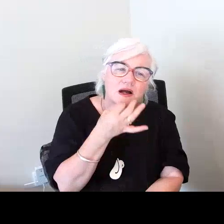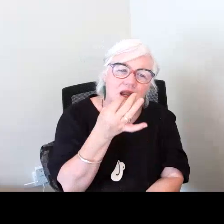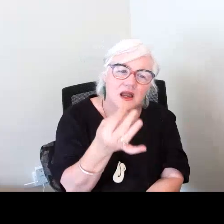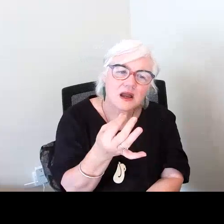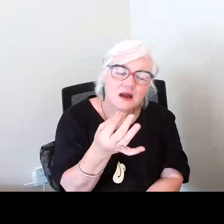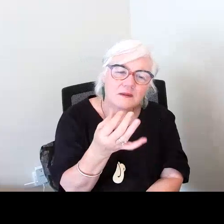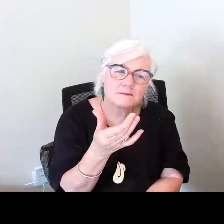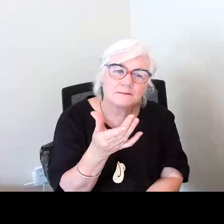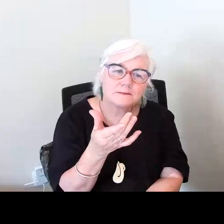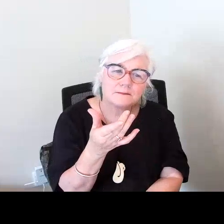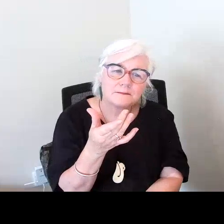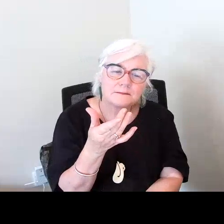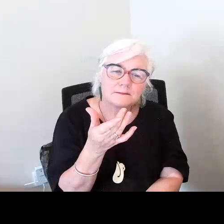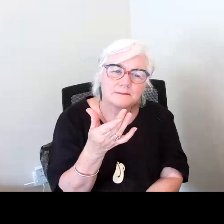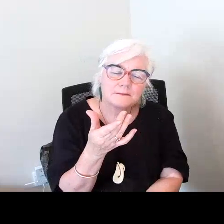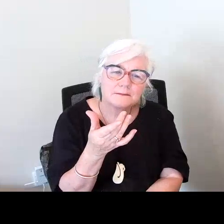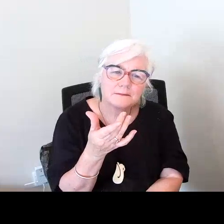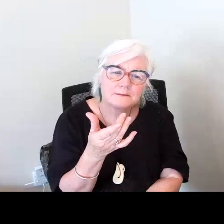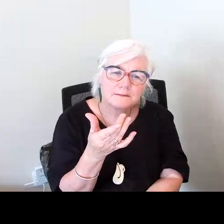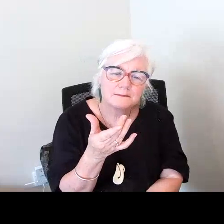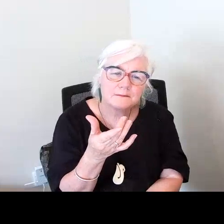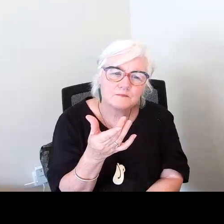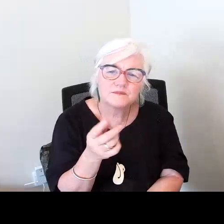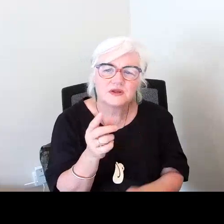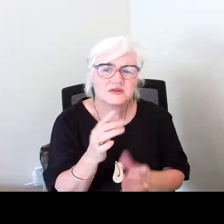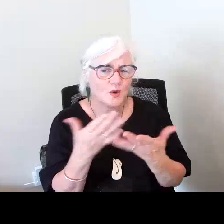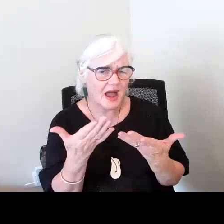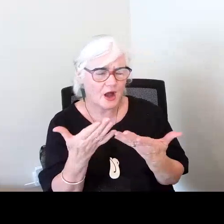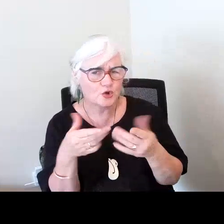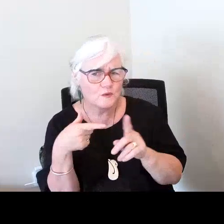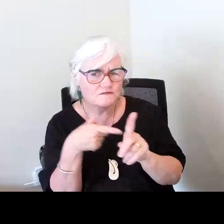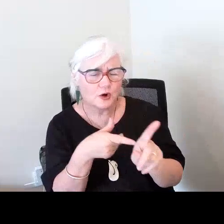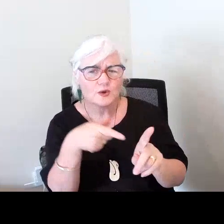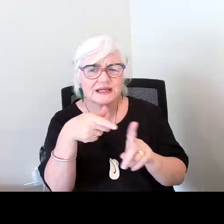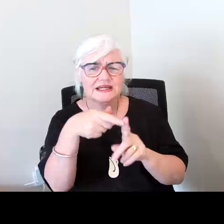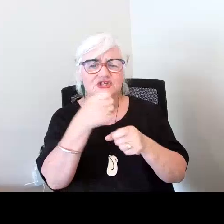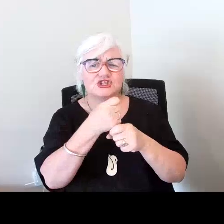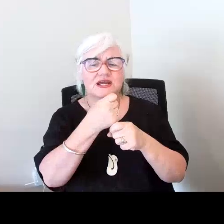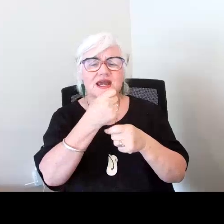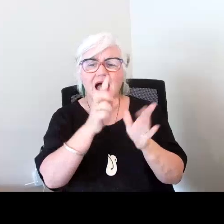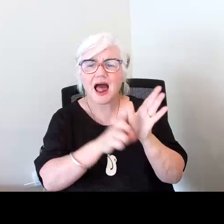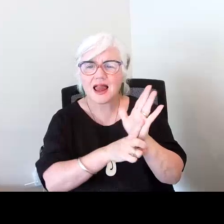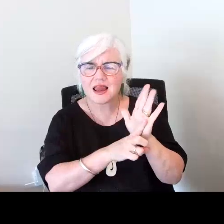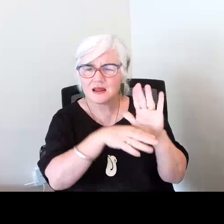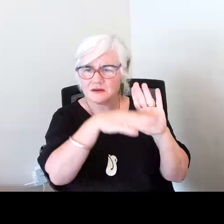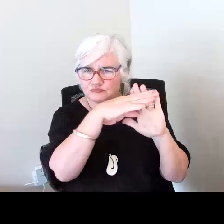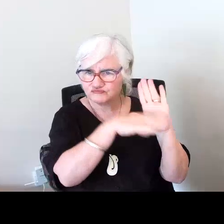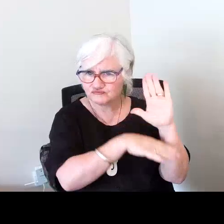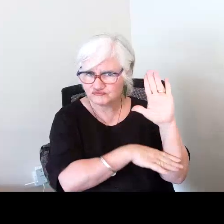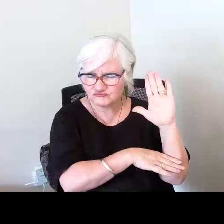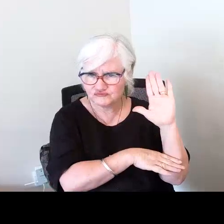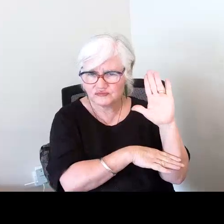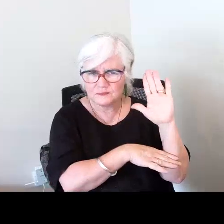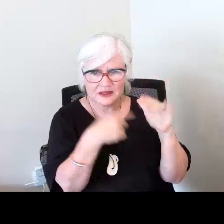aware of rights and EGL principles, I wonder if there are any thoughts from any of the peer